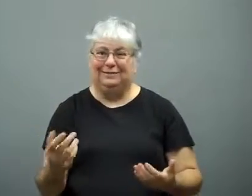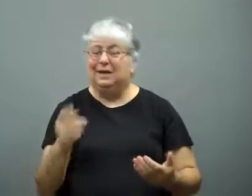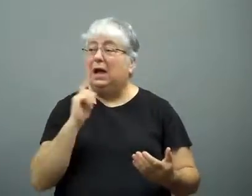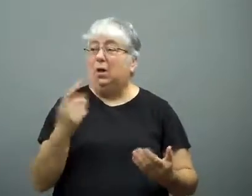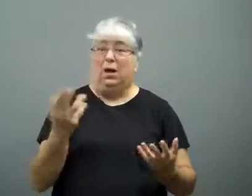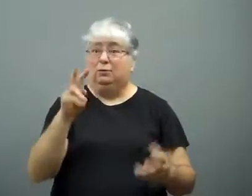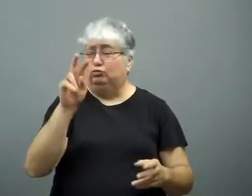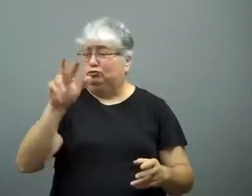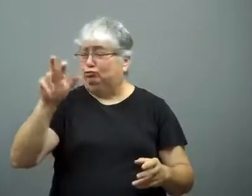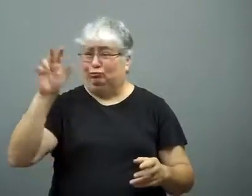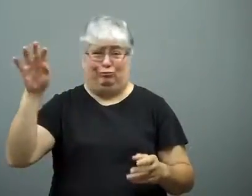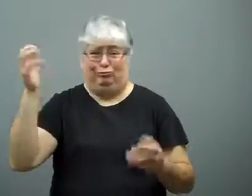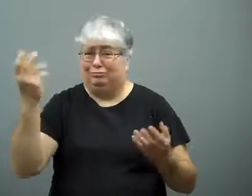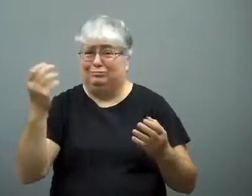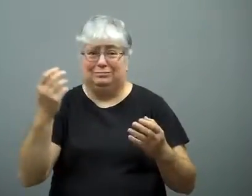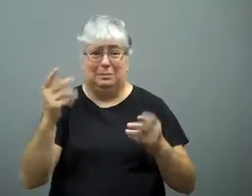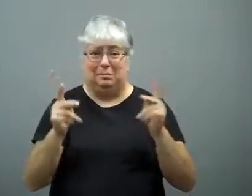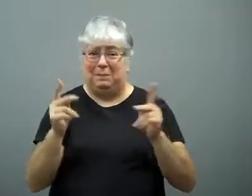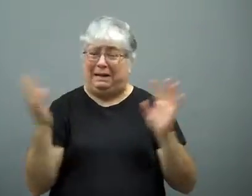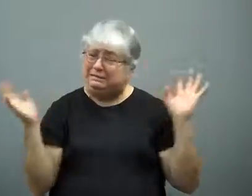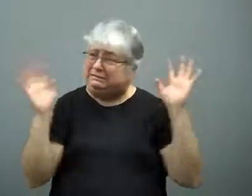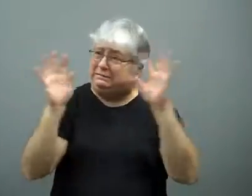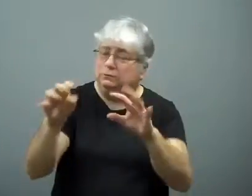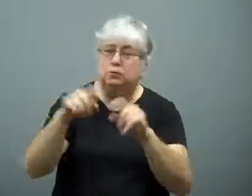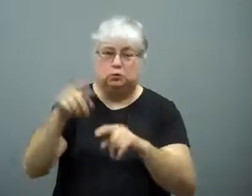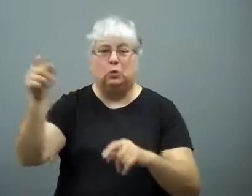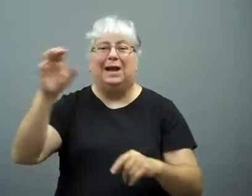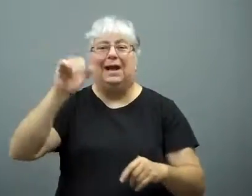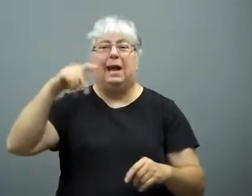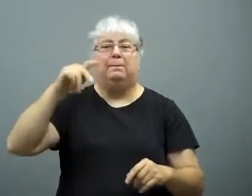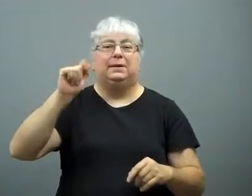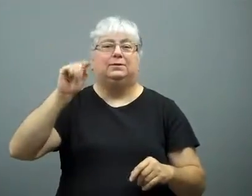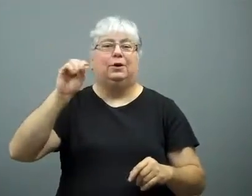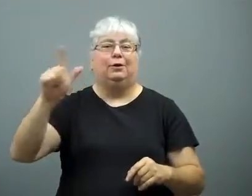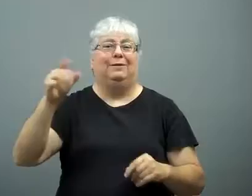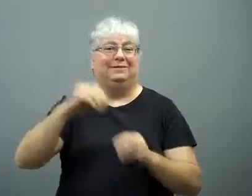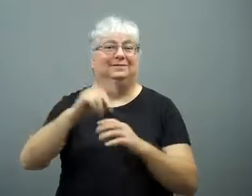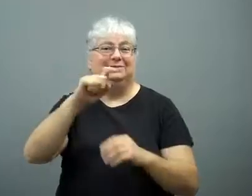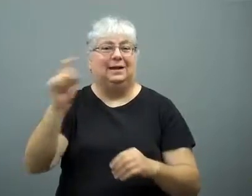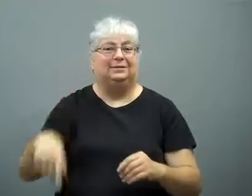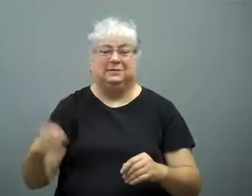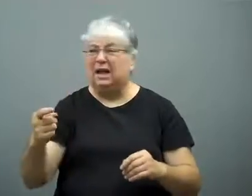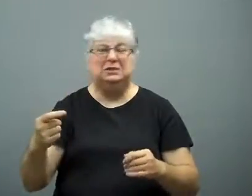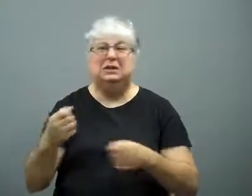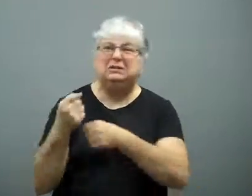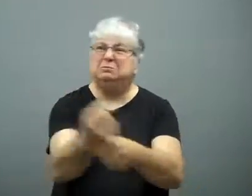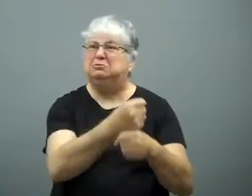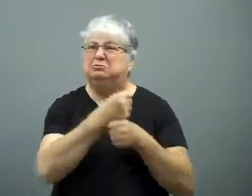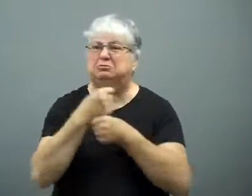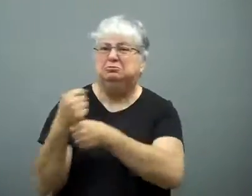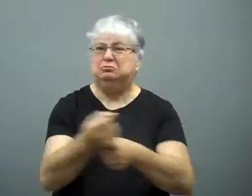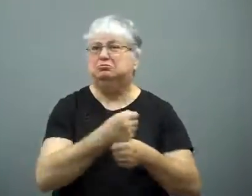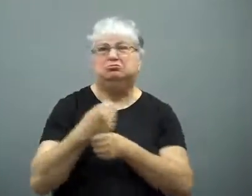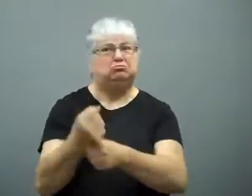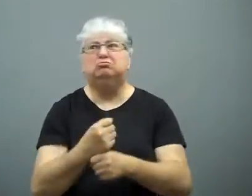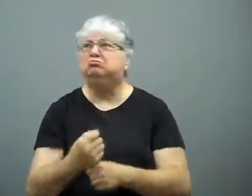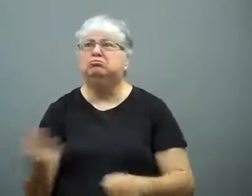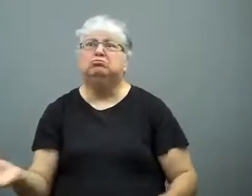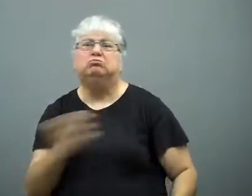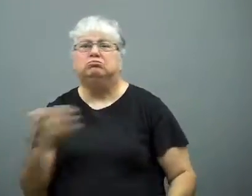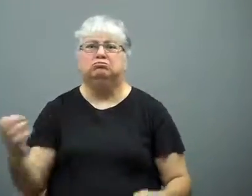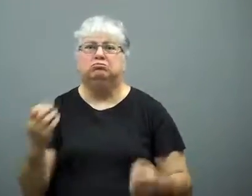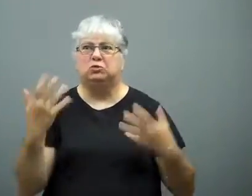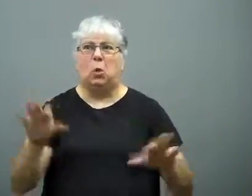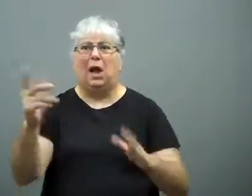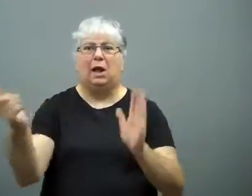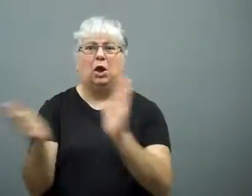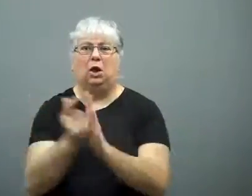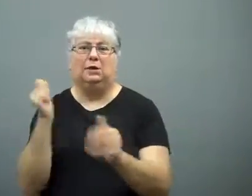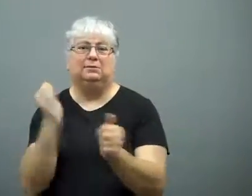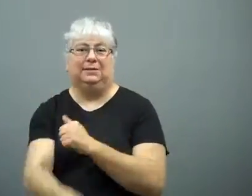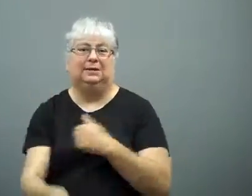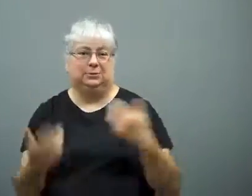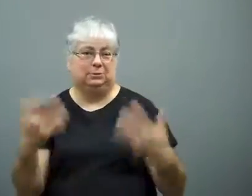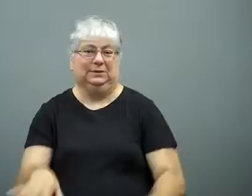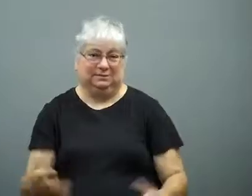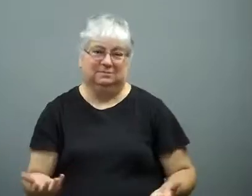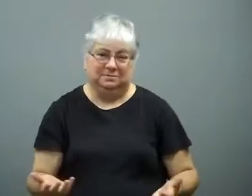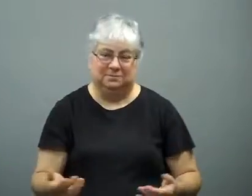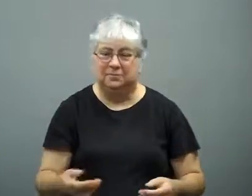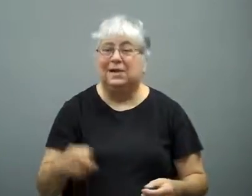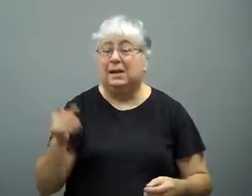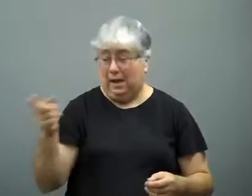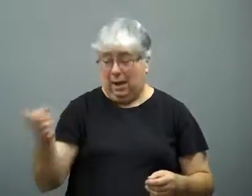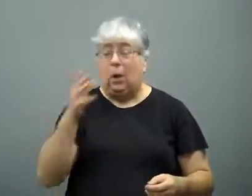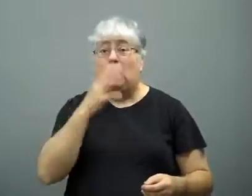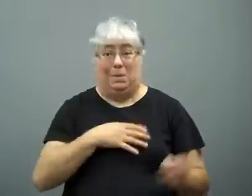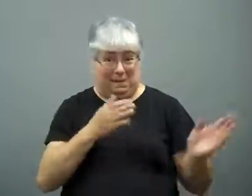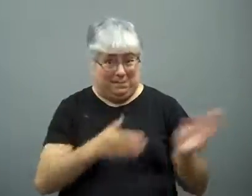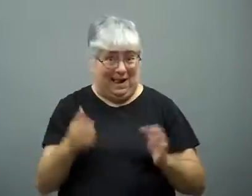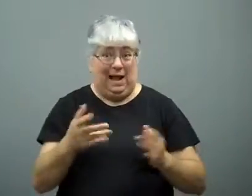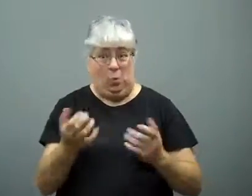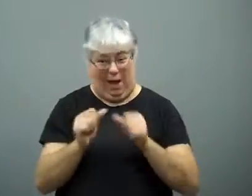Hundreds of protesters showed up at the capitol to protest the vote.